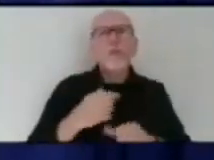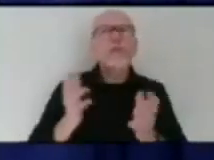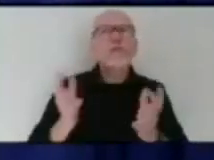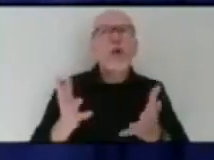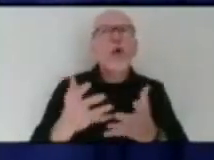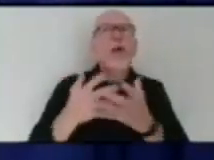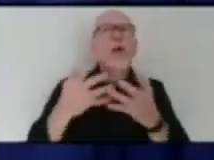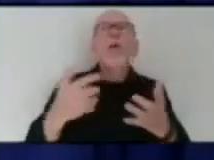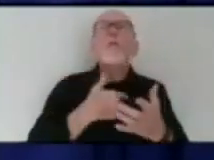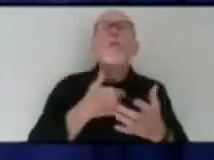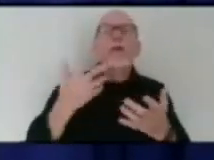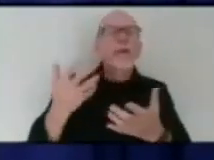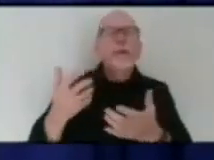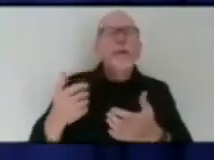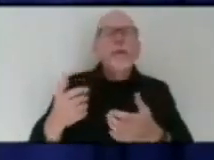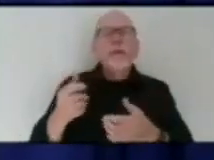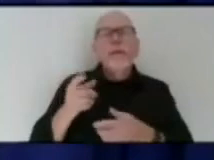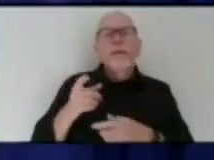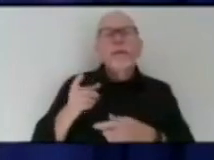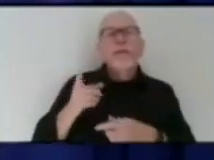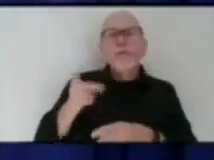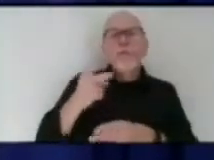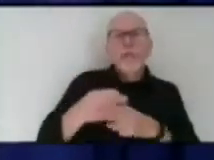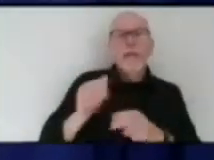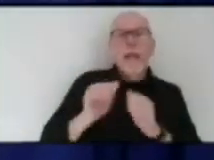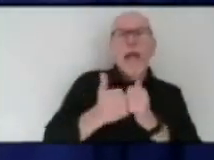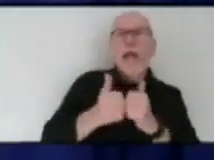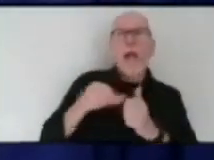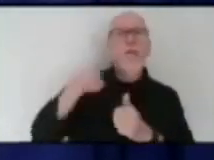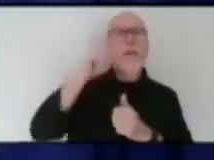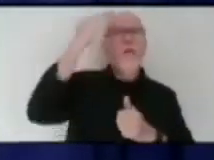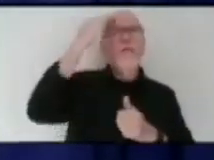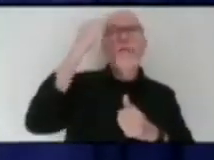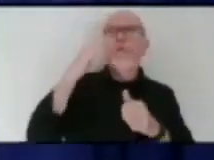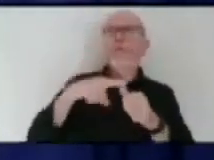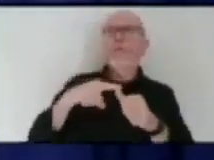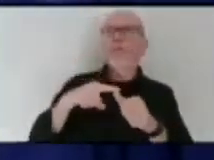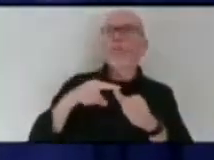you mentioned, you know, how will they know how to keep up? Were in constant